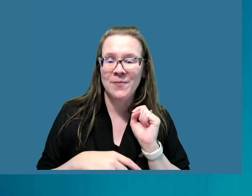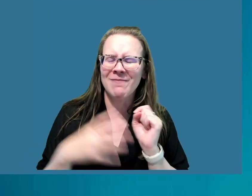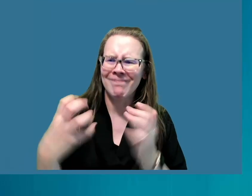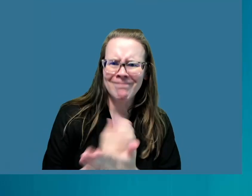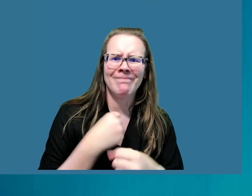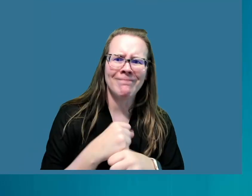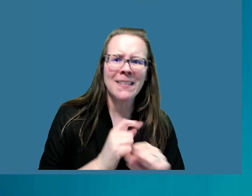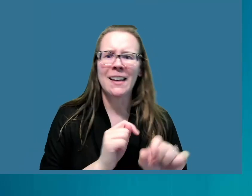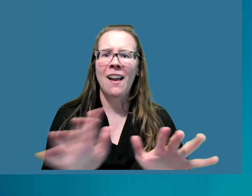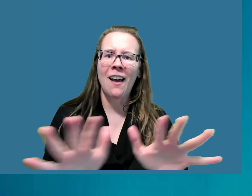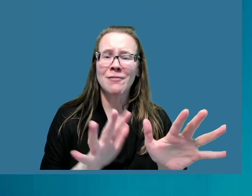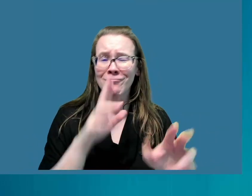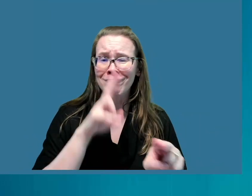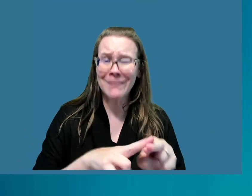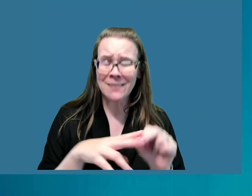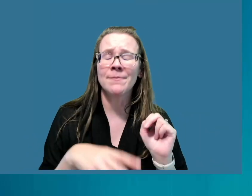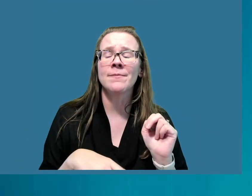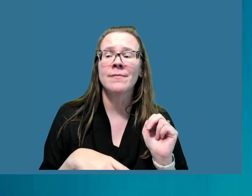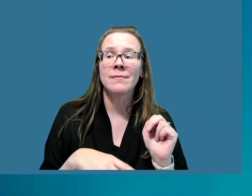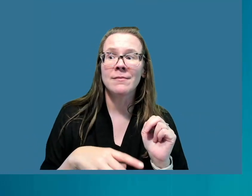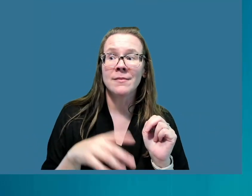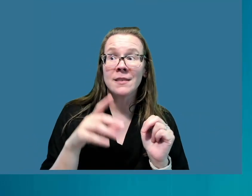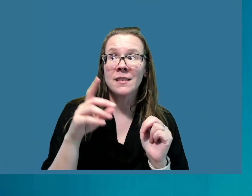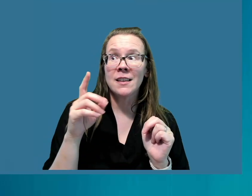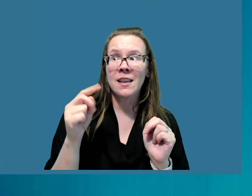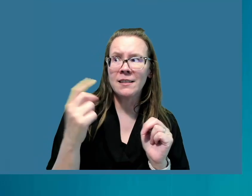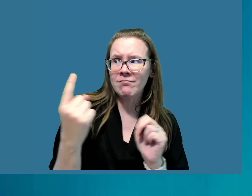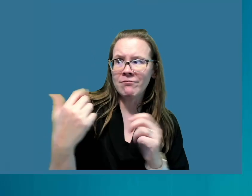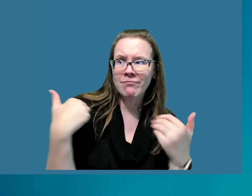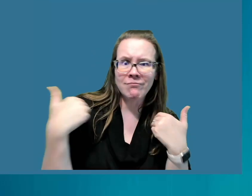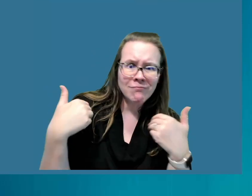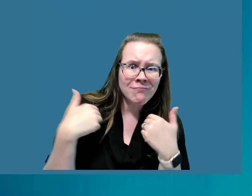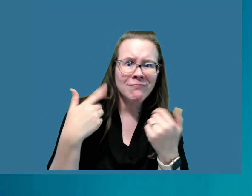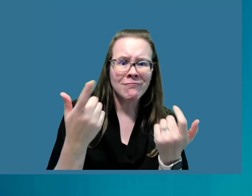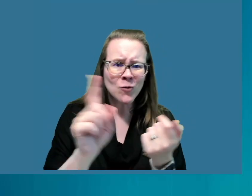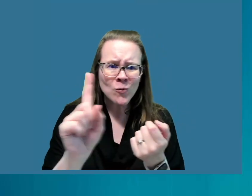to share with my friends at the retreat. So I made them, had a really good time. It was really fun!